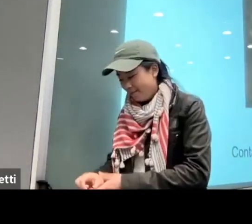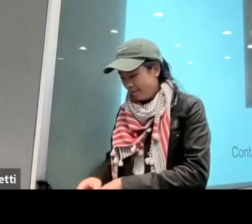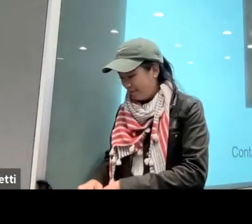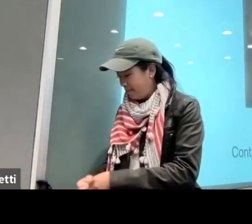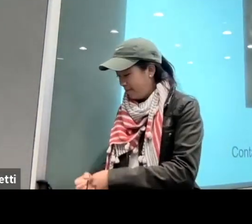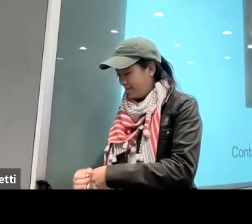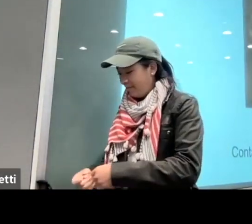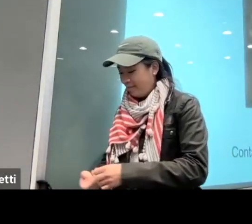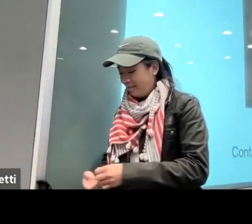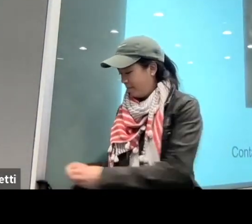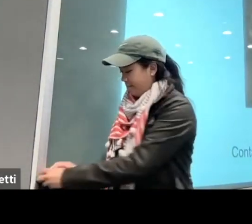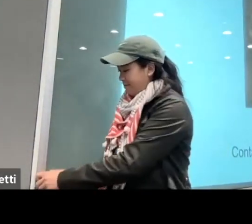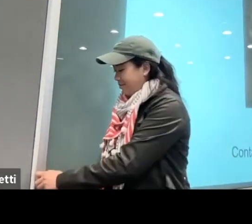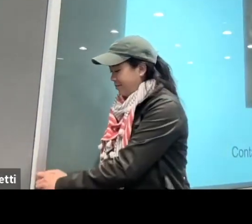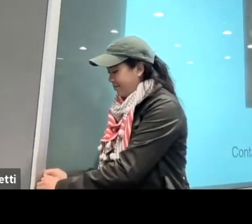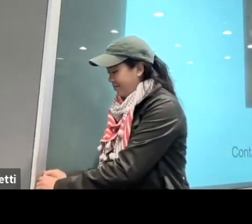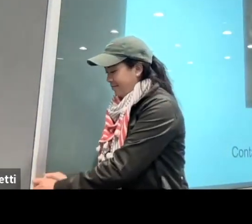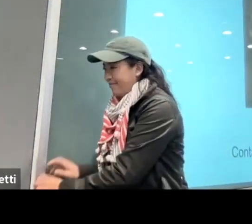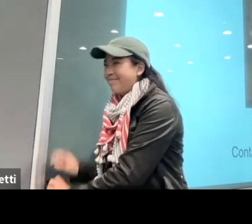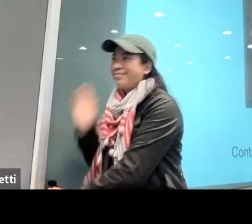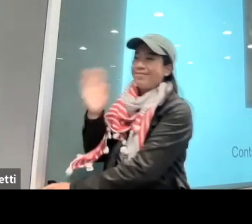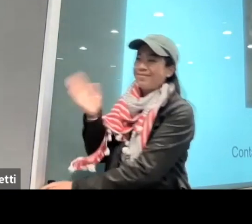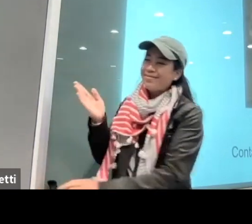So i'm wondering about ethnic and racial backgrounds in your participants